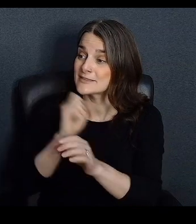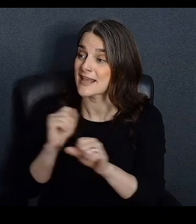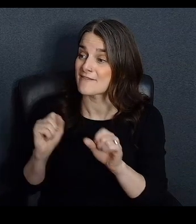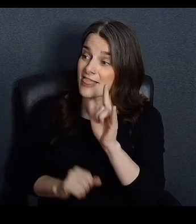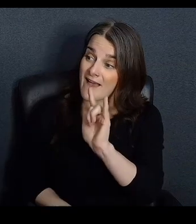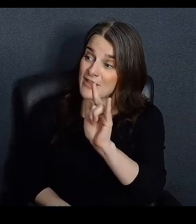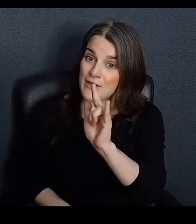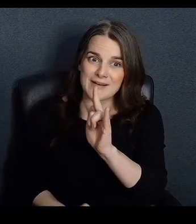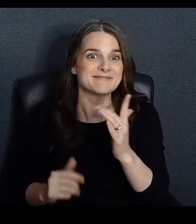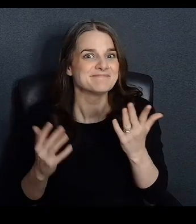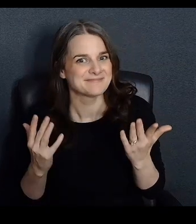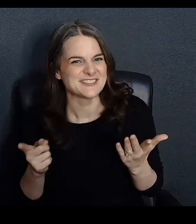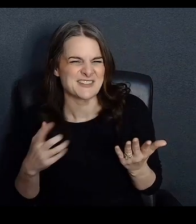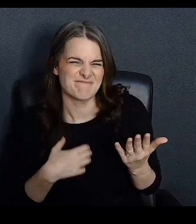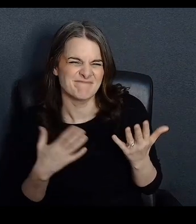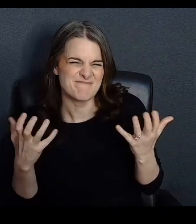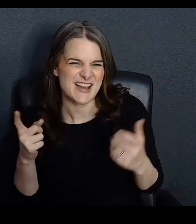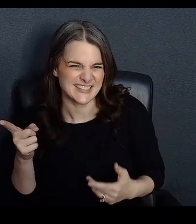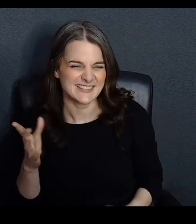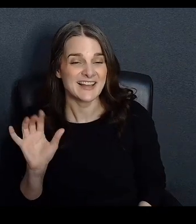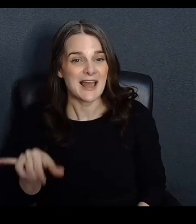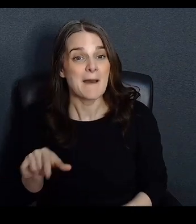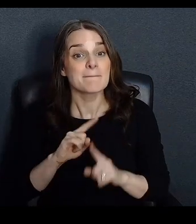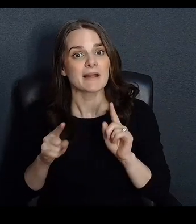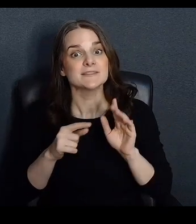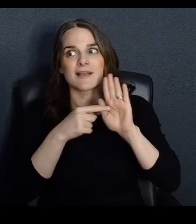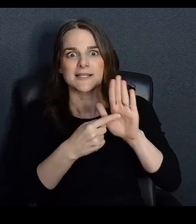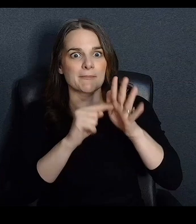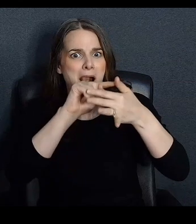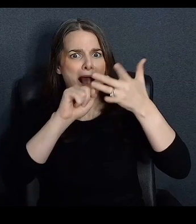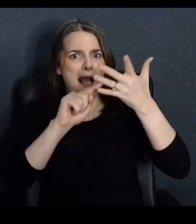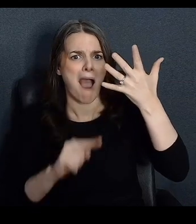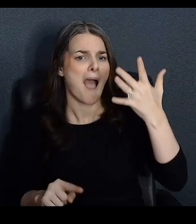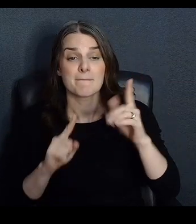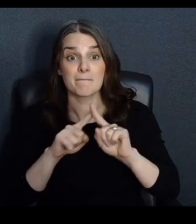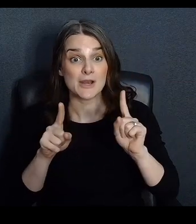So these are just some examples of actions that could be pre-programmed with a tag. But the sky is the limit.